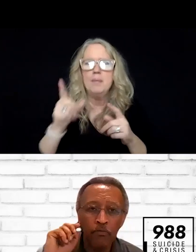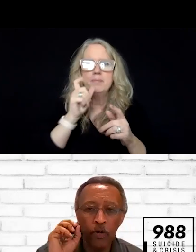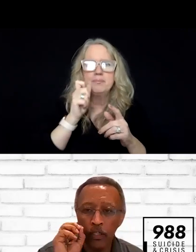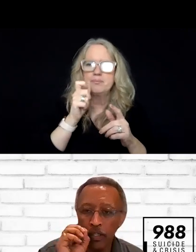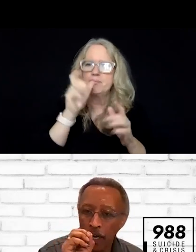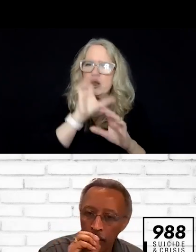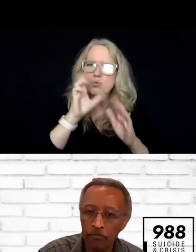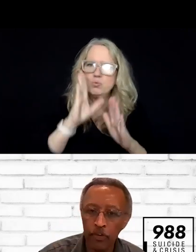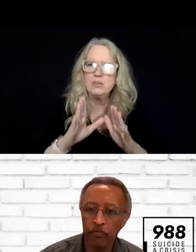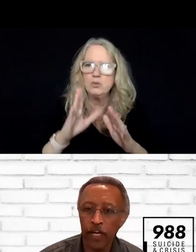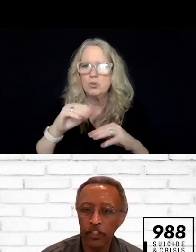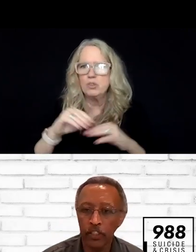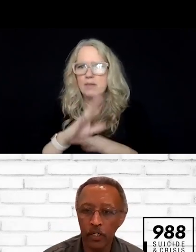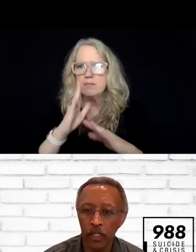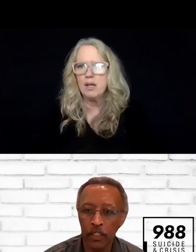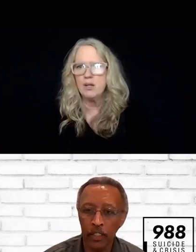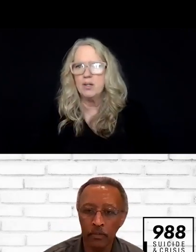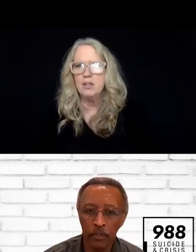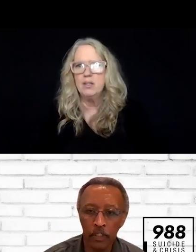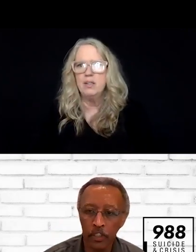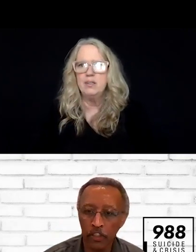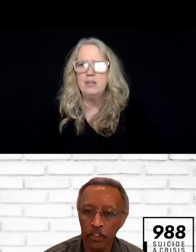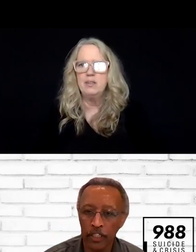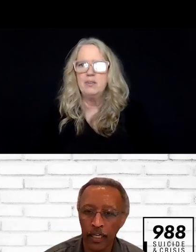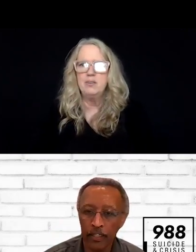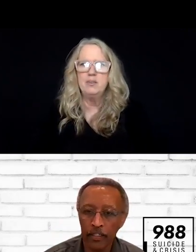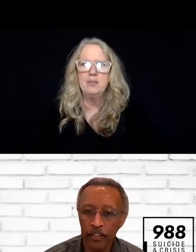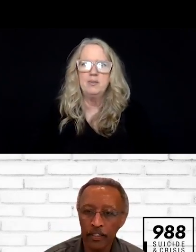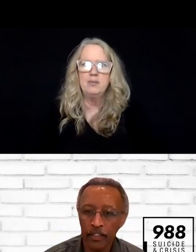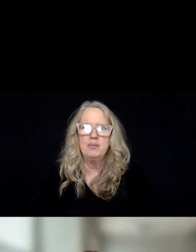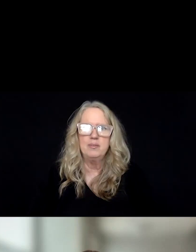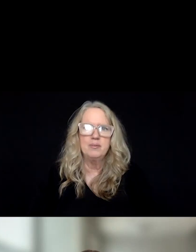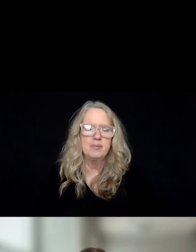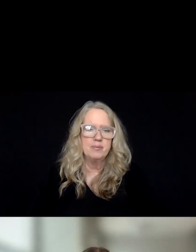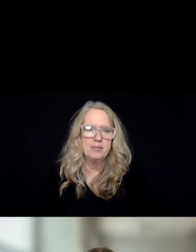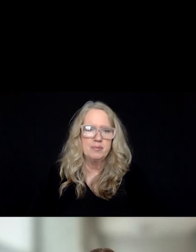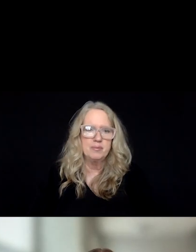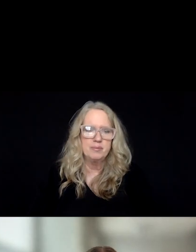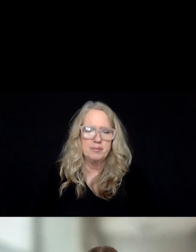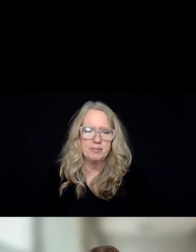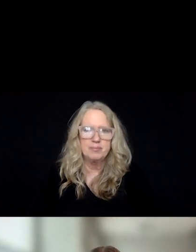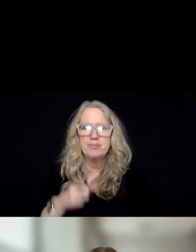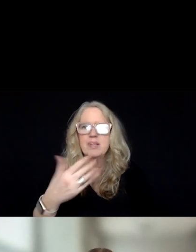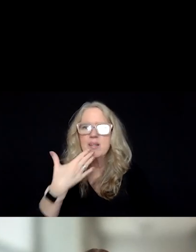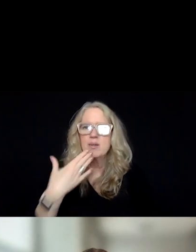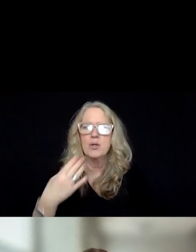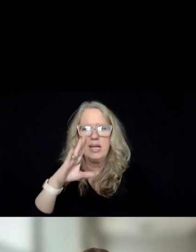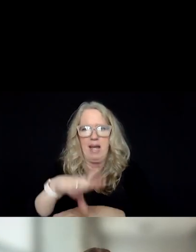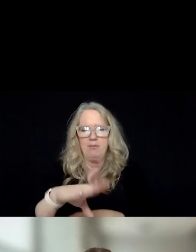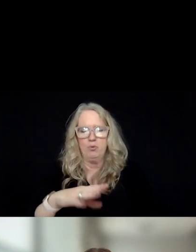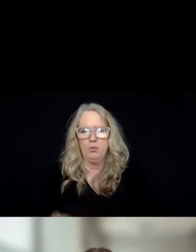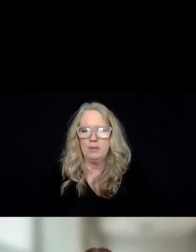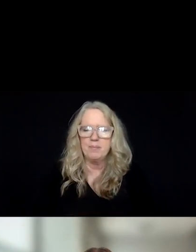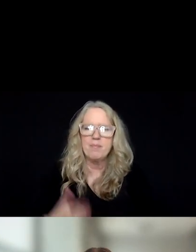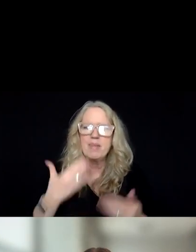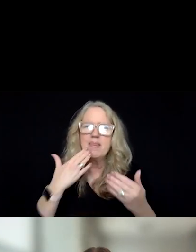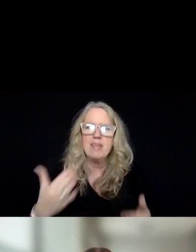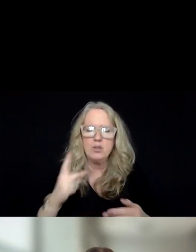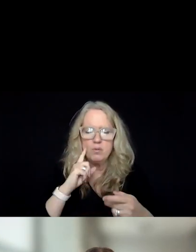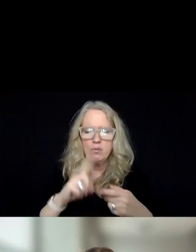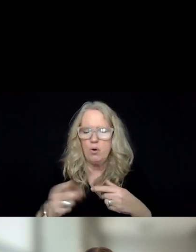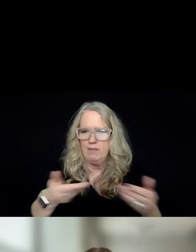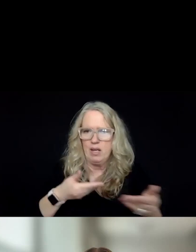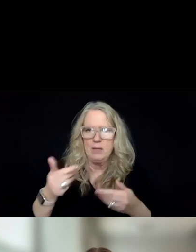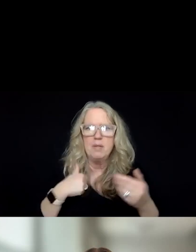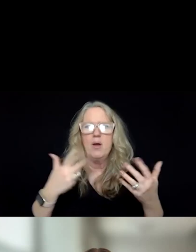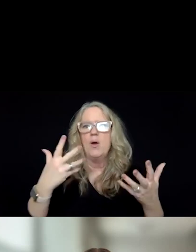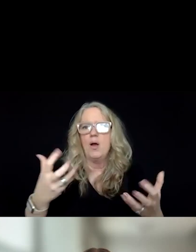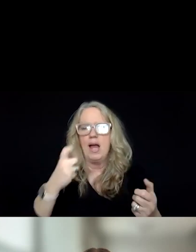YES. THANK YOU FOR HAVING ME. I AM THRILLED TO HAVE DOCTOR